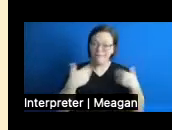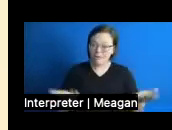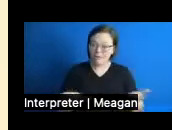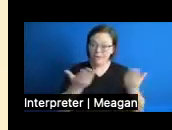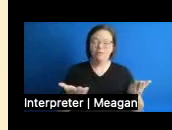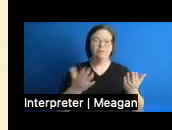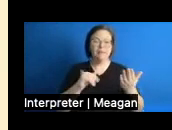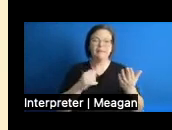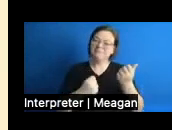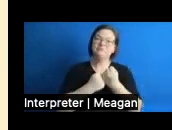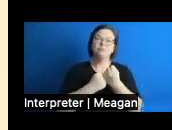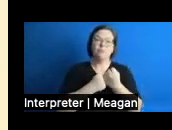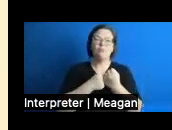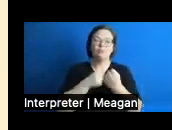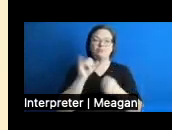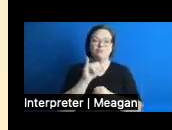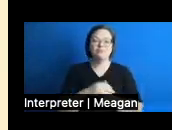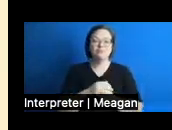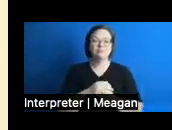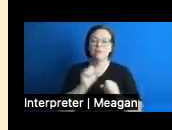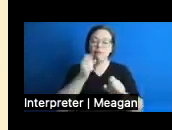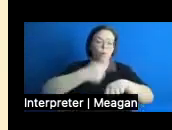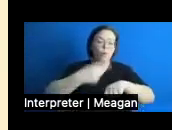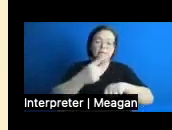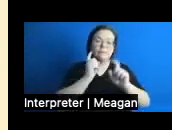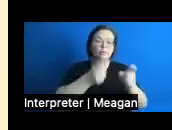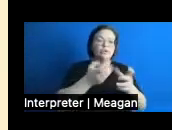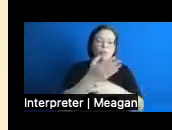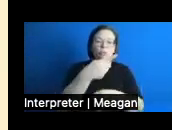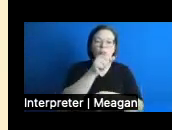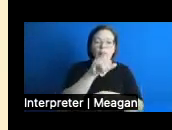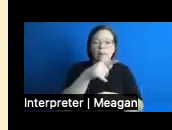enough in many ways. You can make a one time donation through PayPal, Venmo, or cash app,